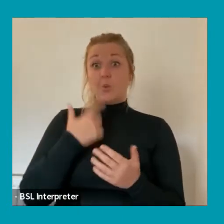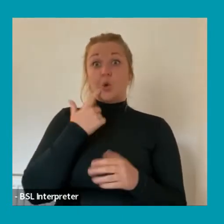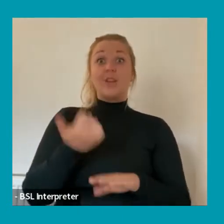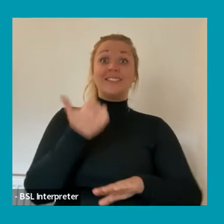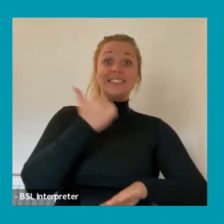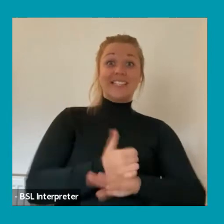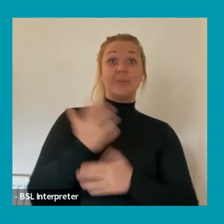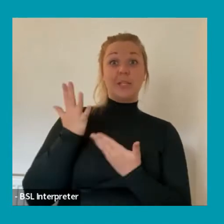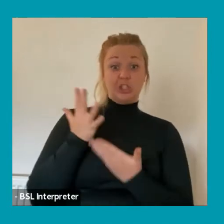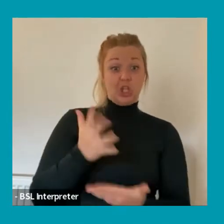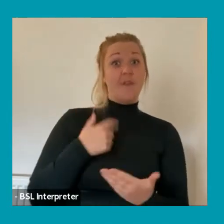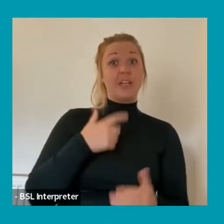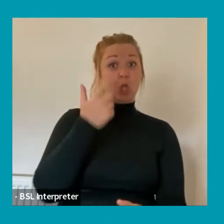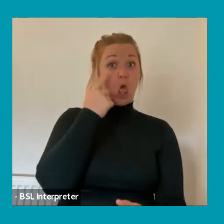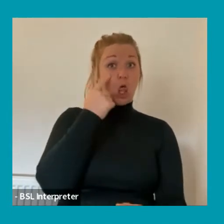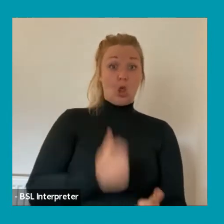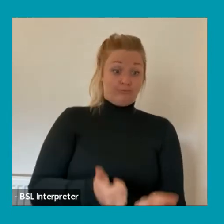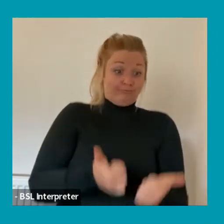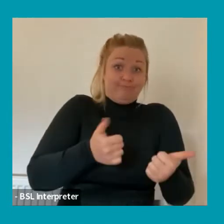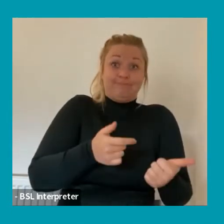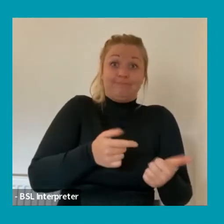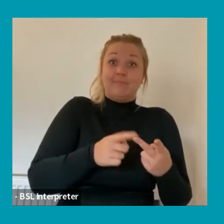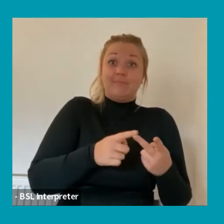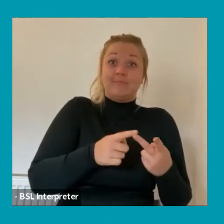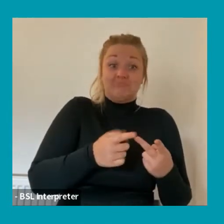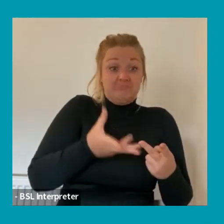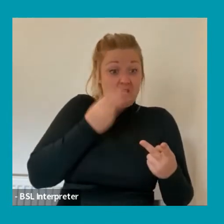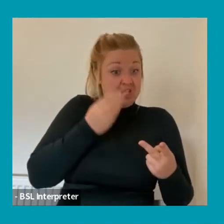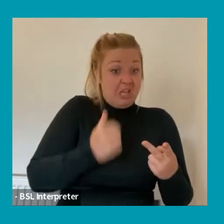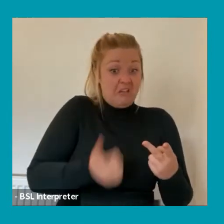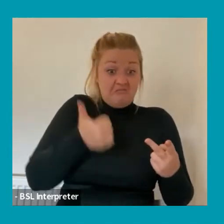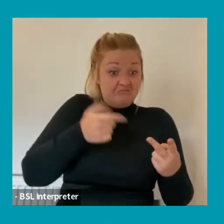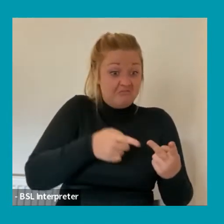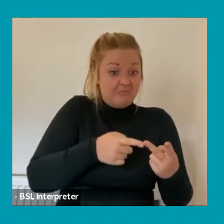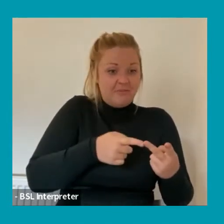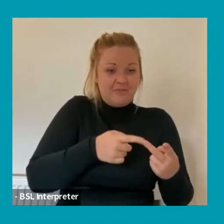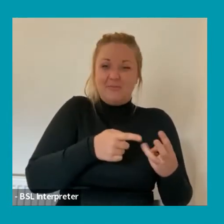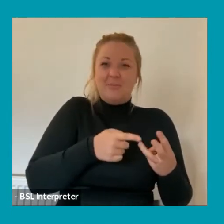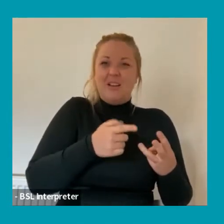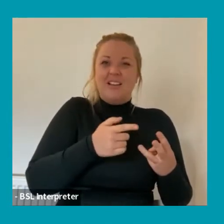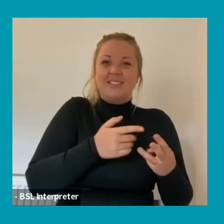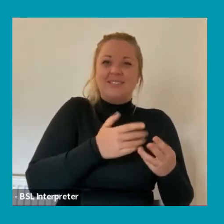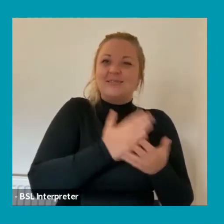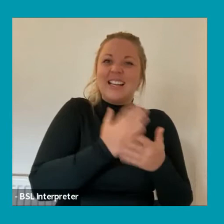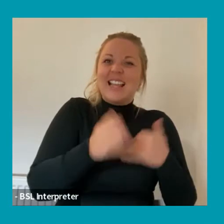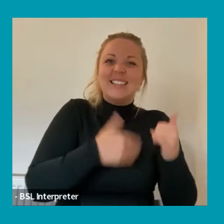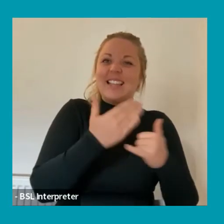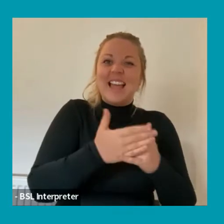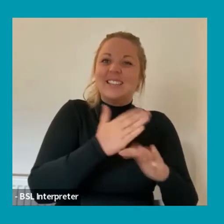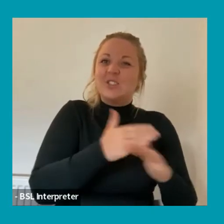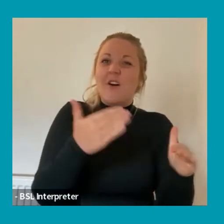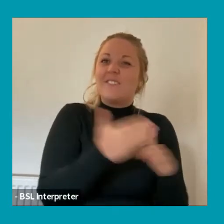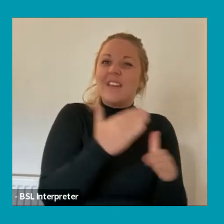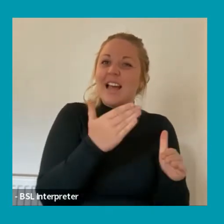And sounded good, but actually wasn't effective in what we were trying to achieve. So that lived experience is important.